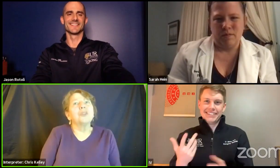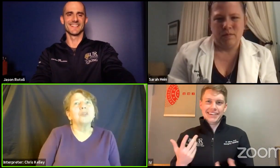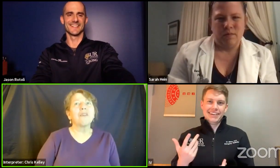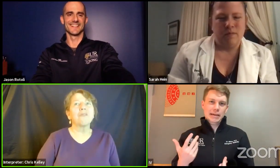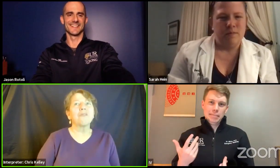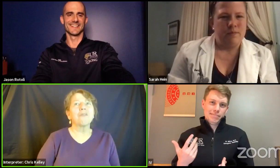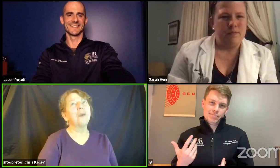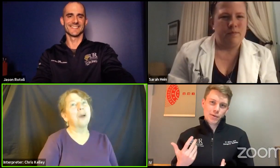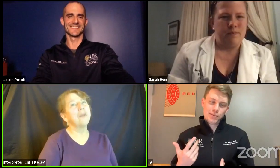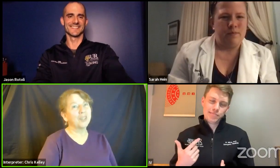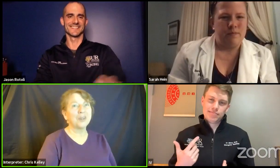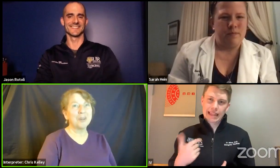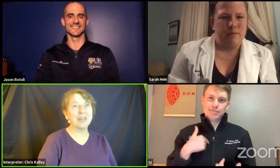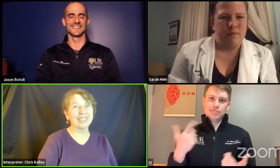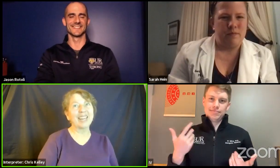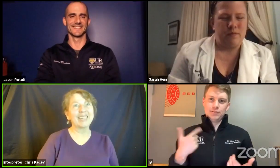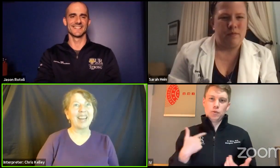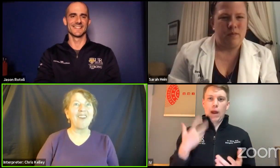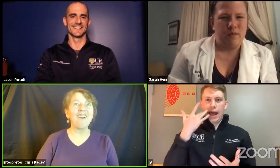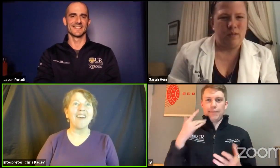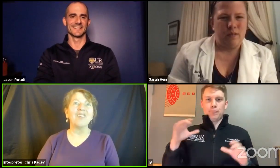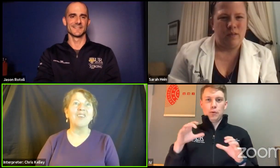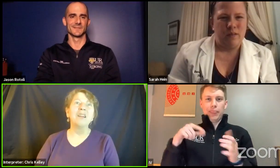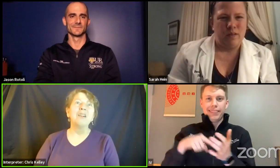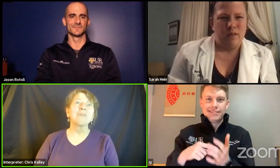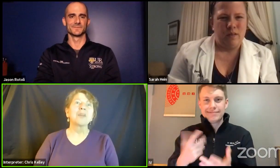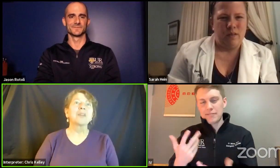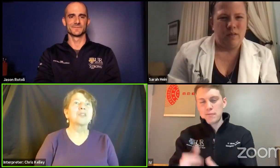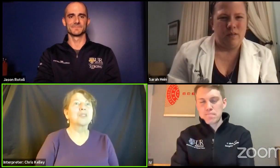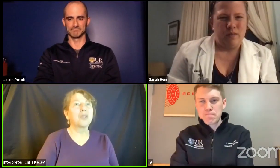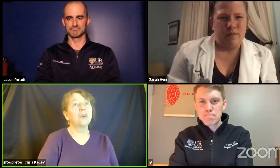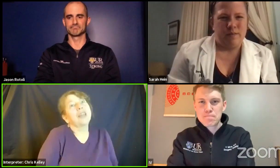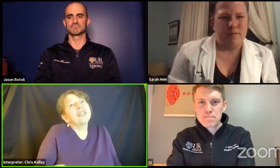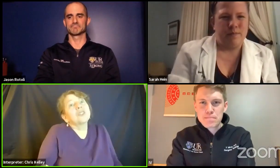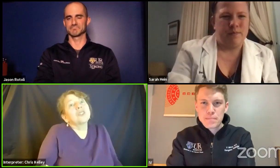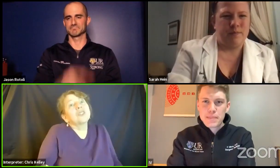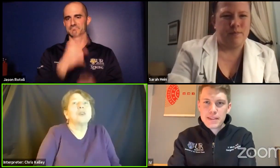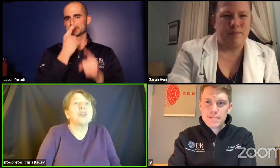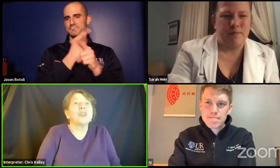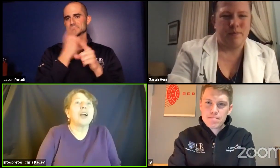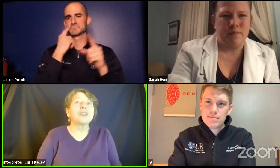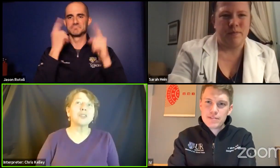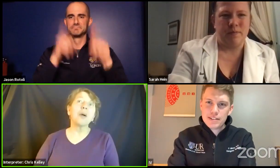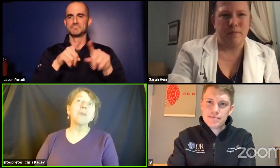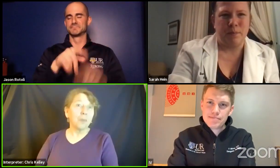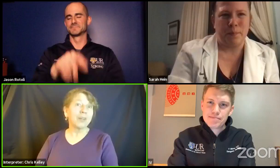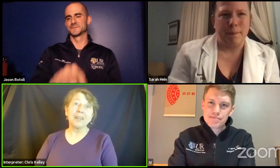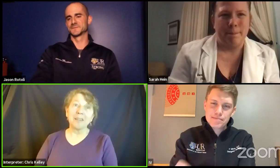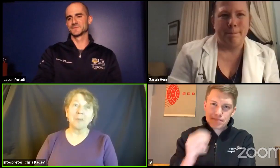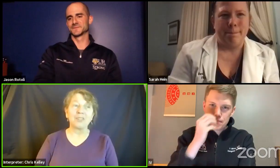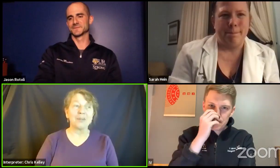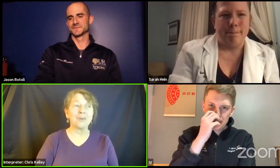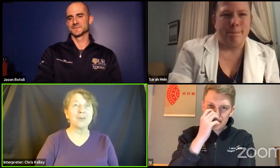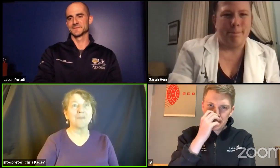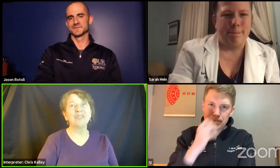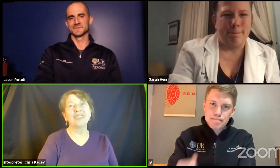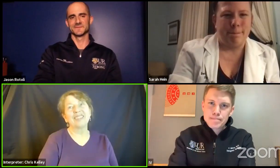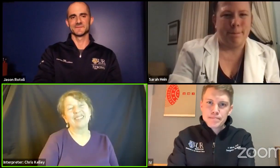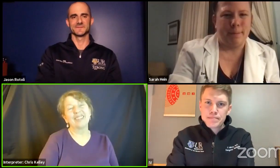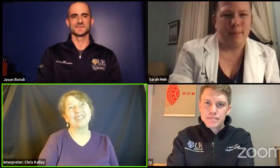most of the time, yes, people who have serious heart attacks, we can tell that. We know that. You can